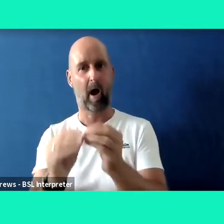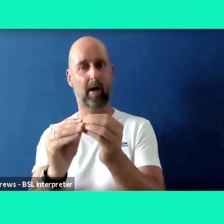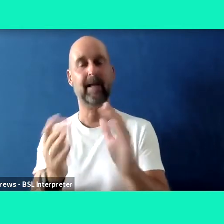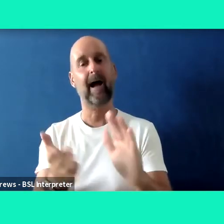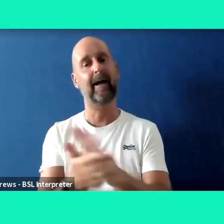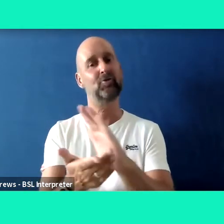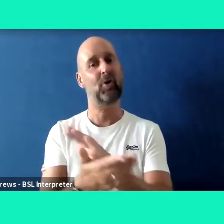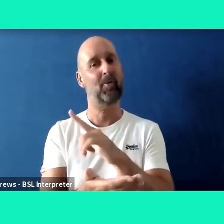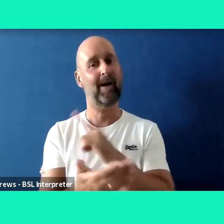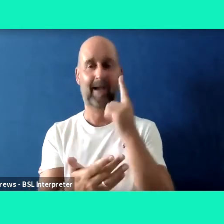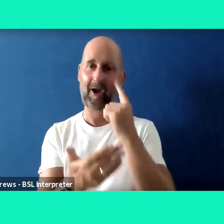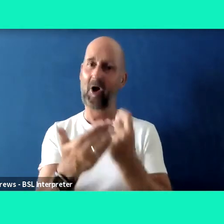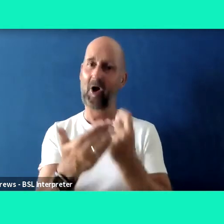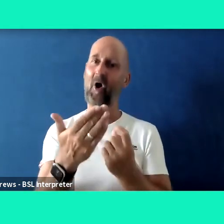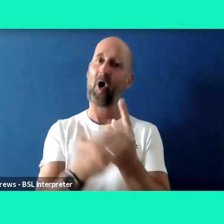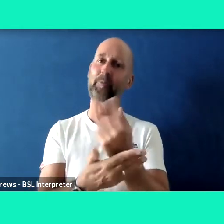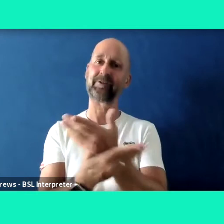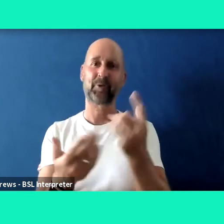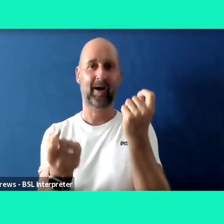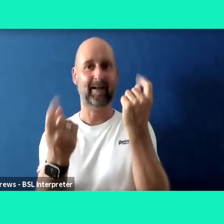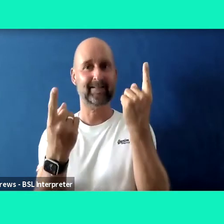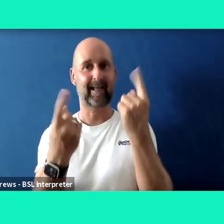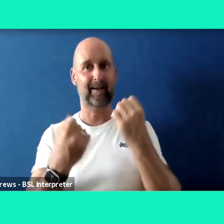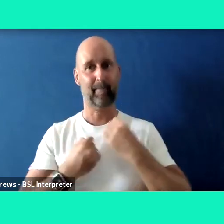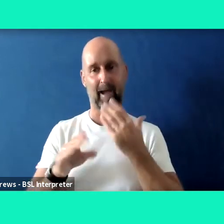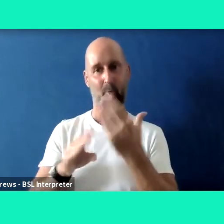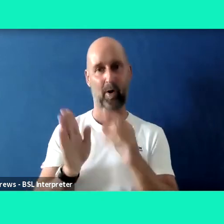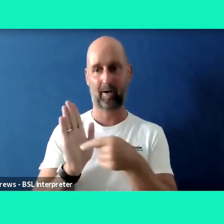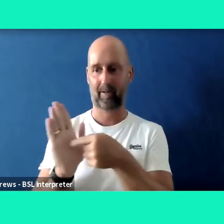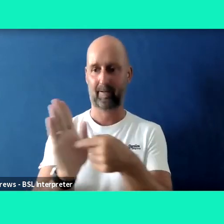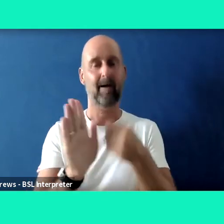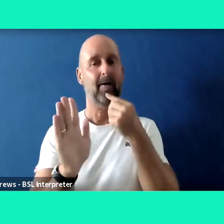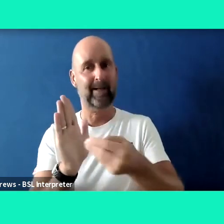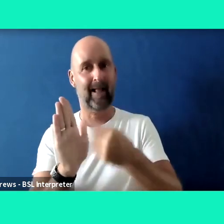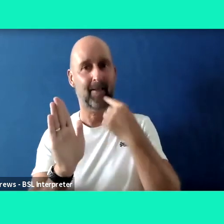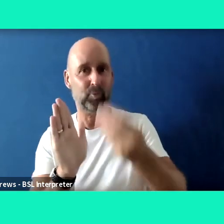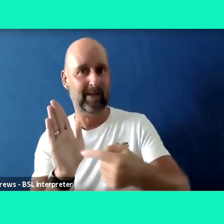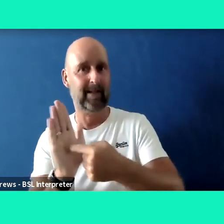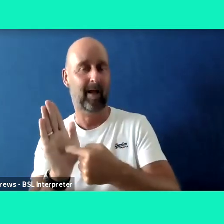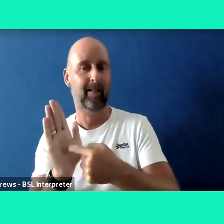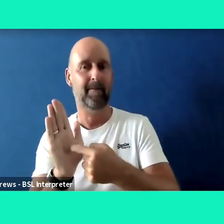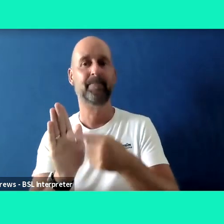me an opportunity to understand my own work in the retelling of it, and with students who engage